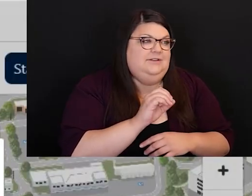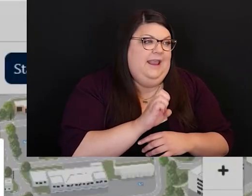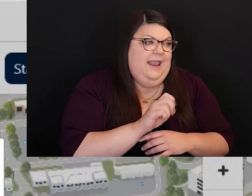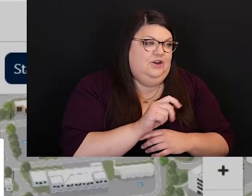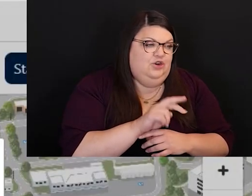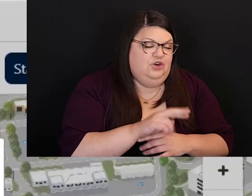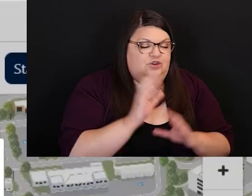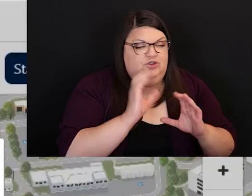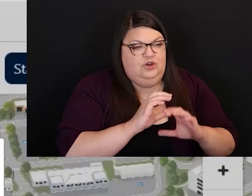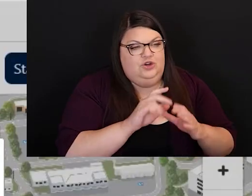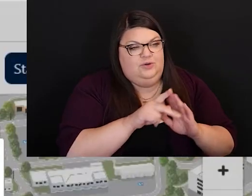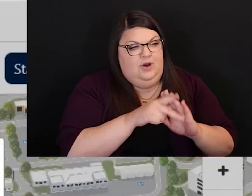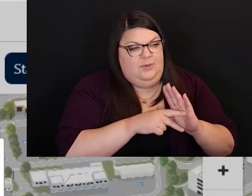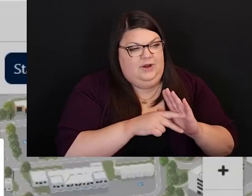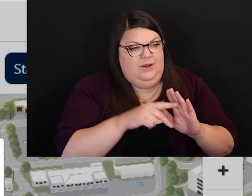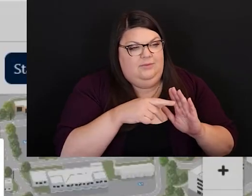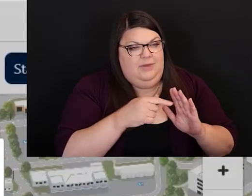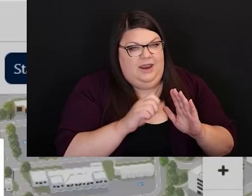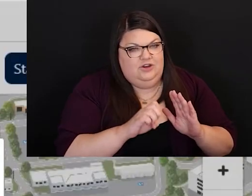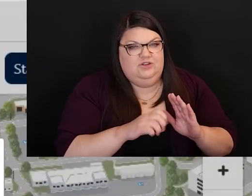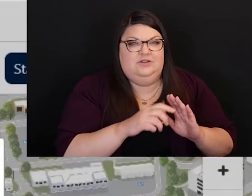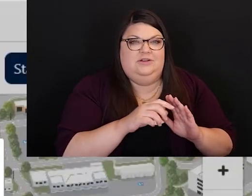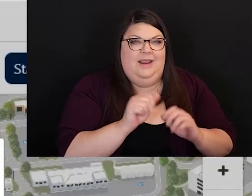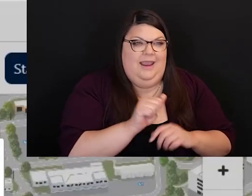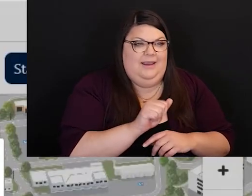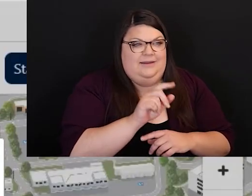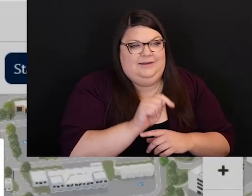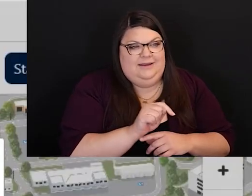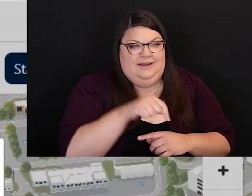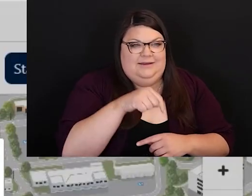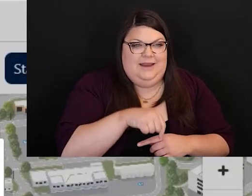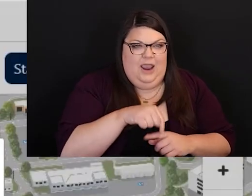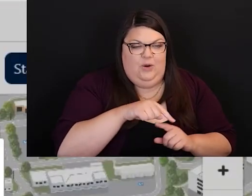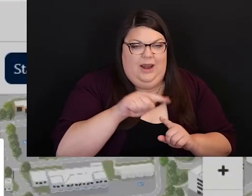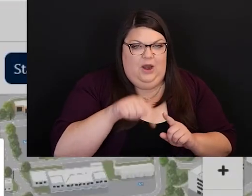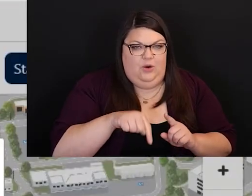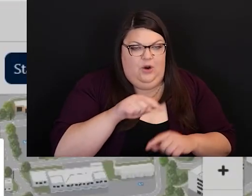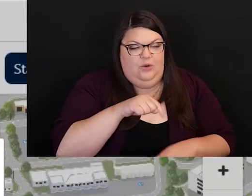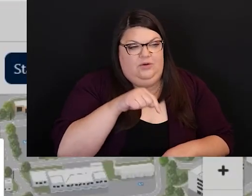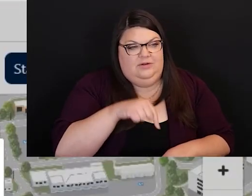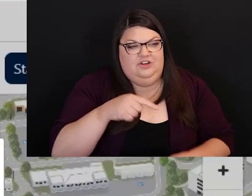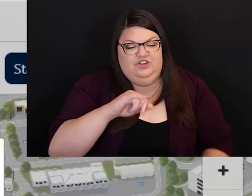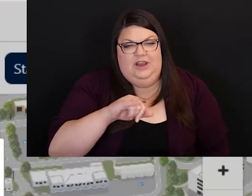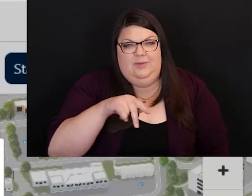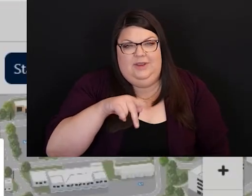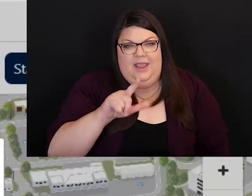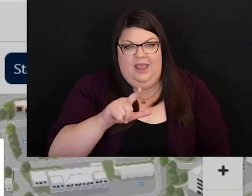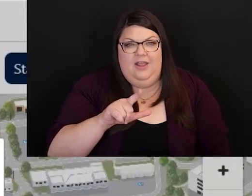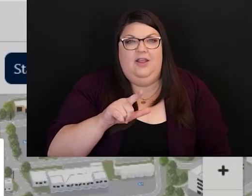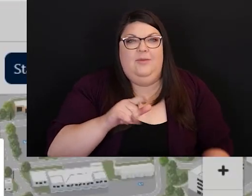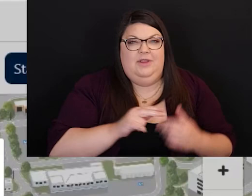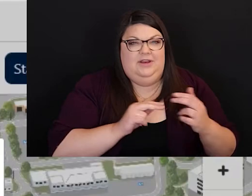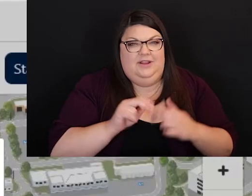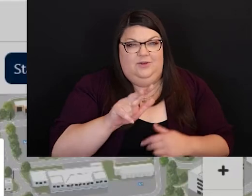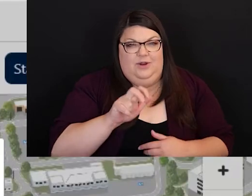(beep) Search property page. F. F- A- T. Down arrow. JPL Building 321. Flight Projects